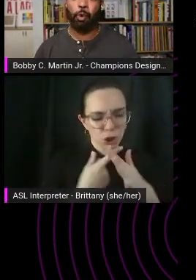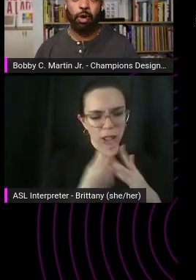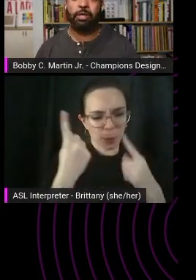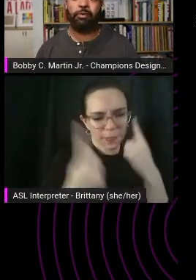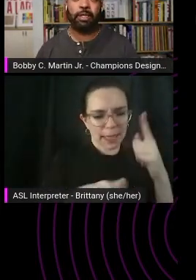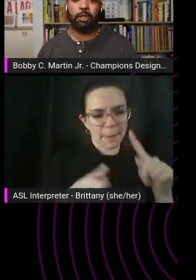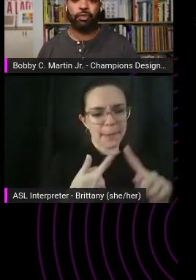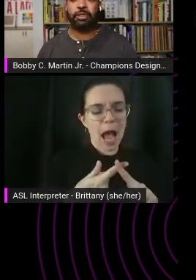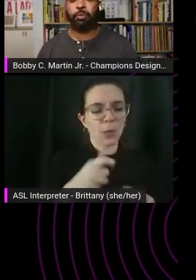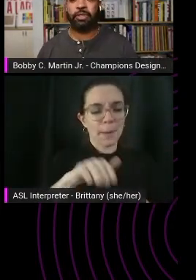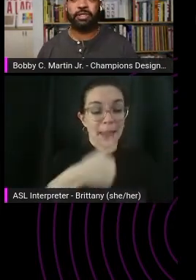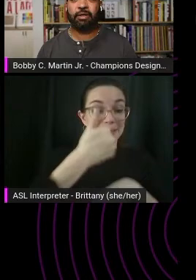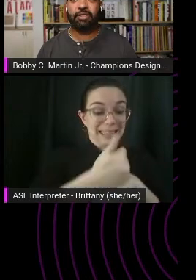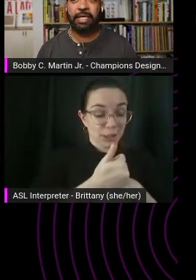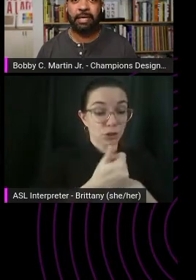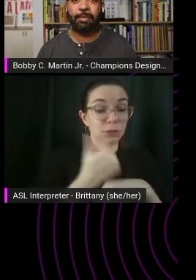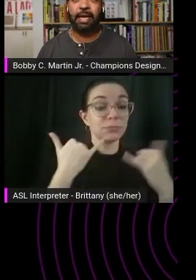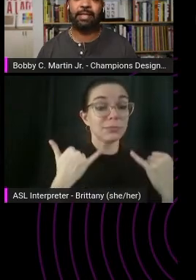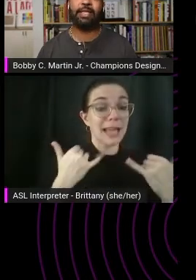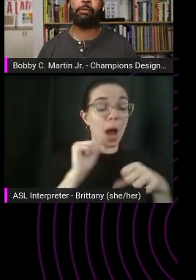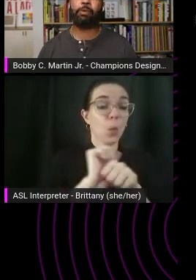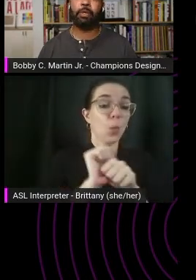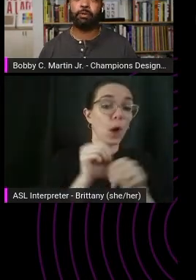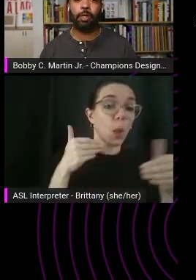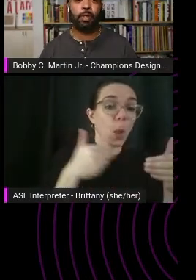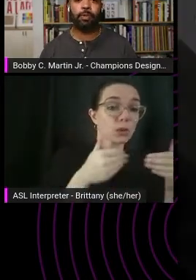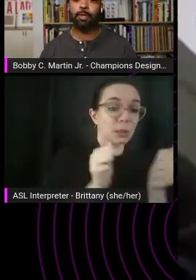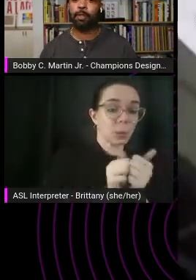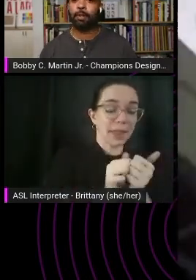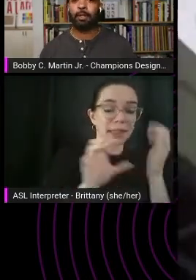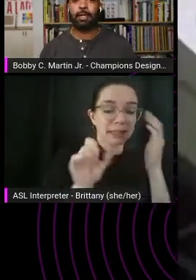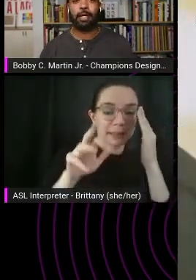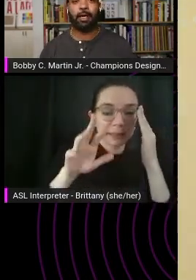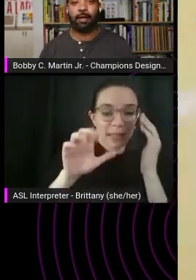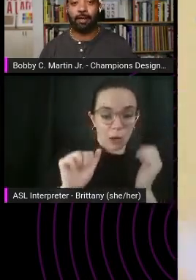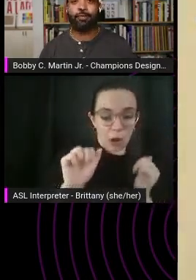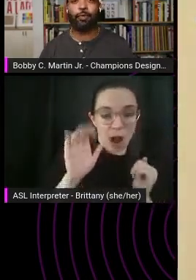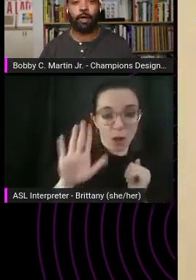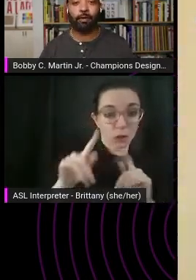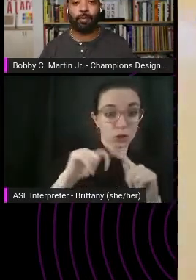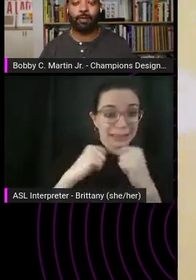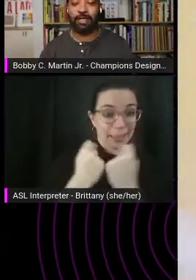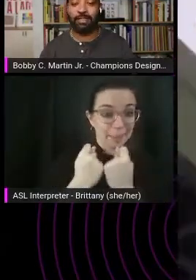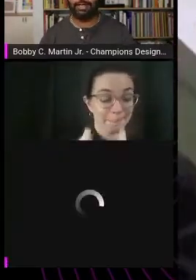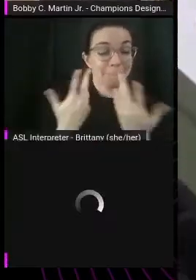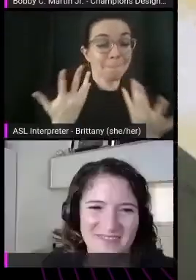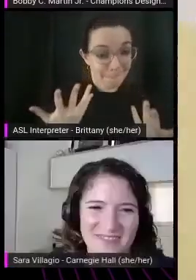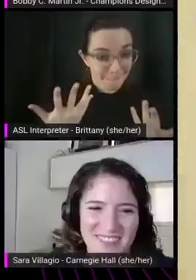we're working really closely with Sara's team and then we were thrown a few curveballs, right, Sara?